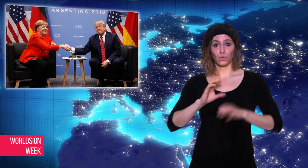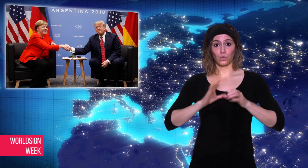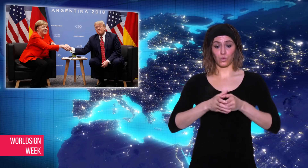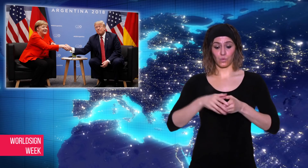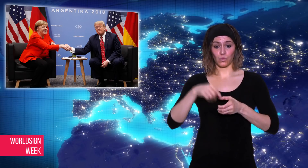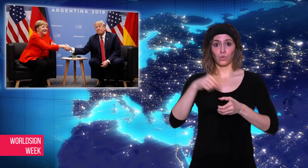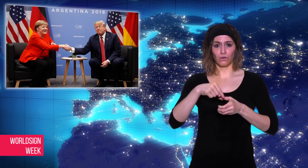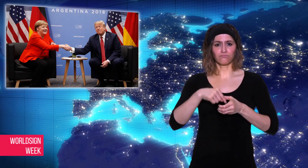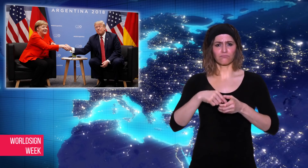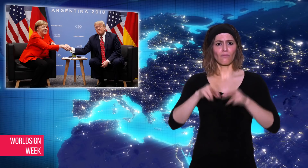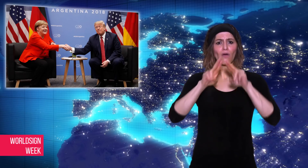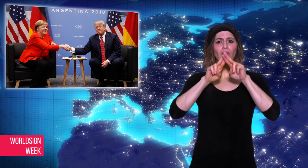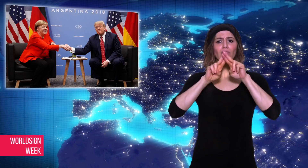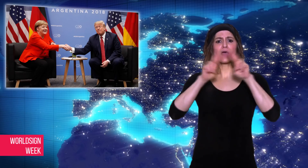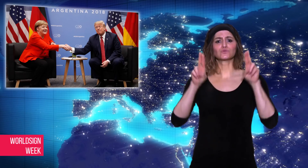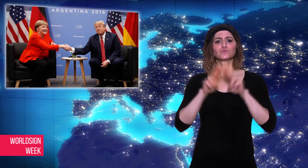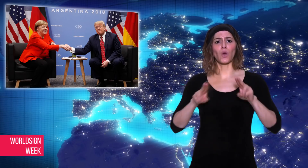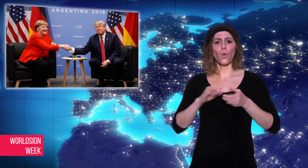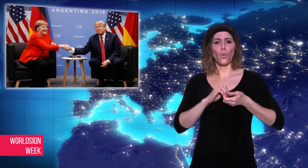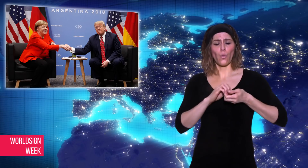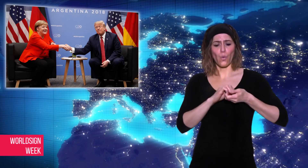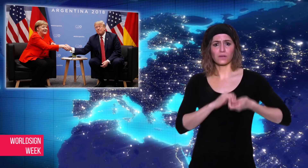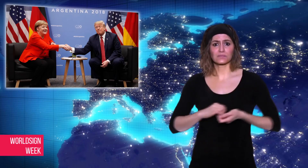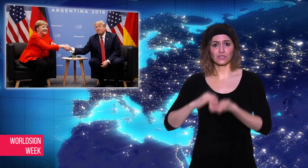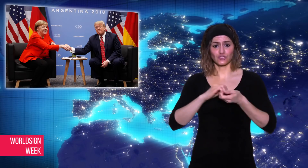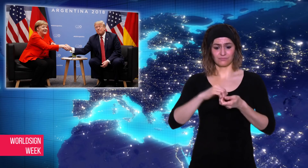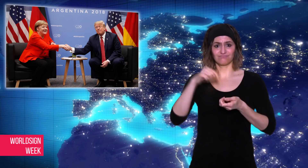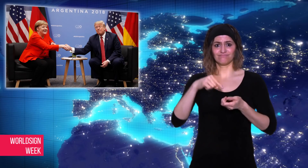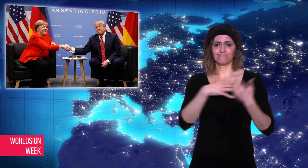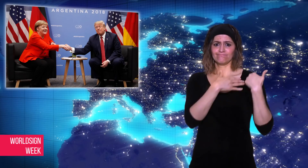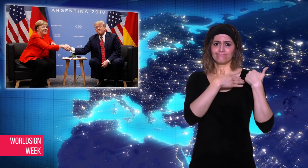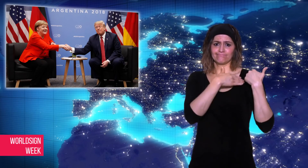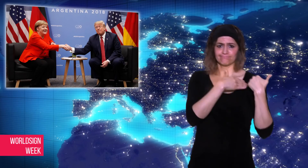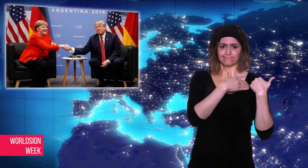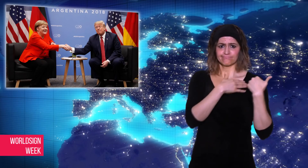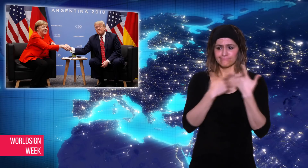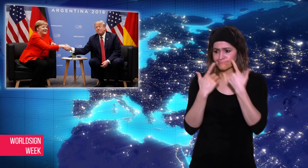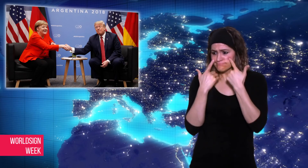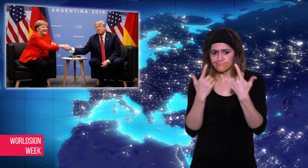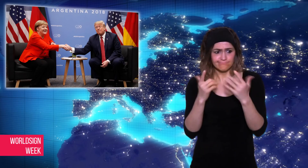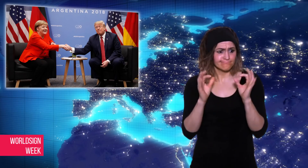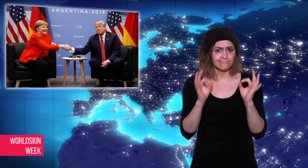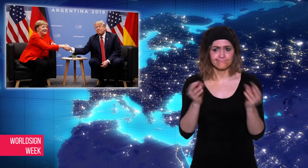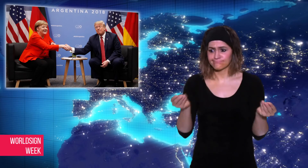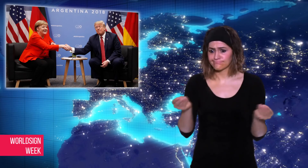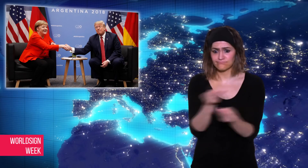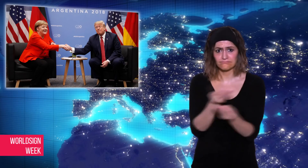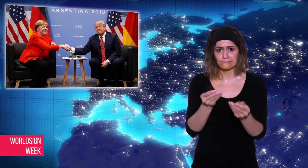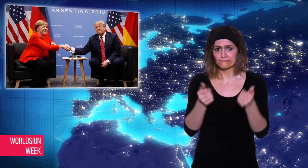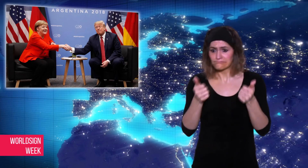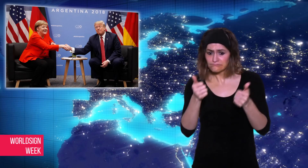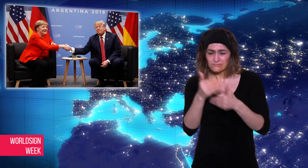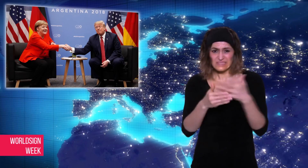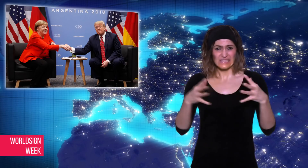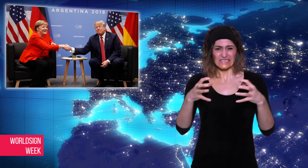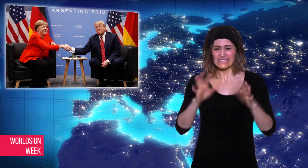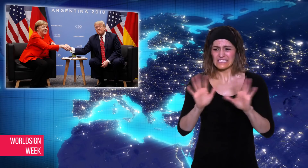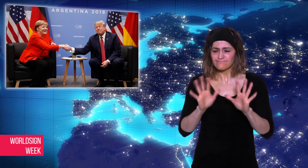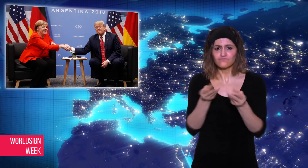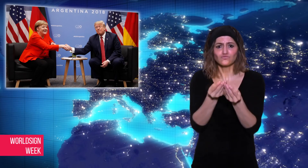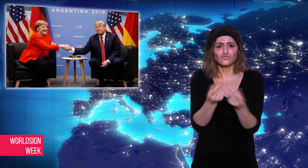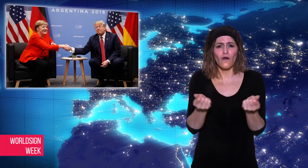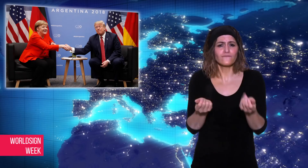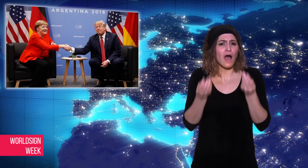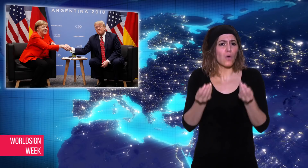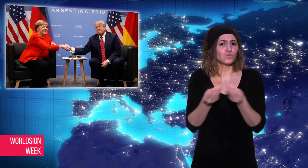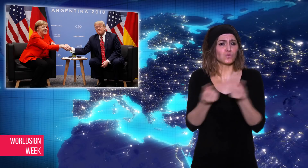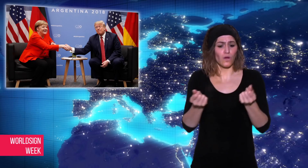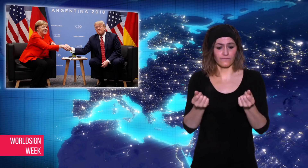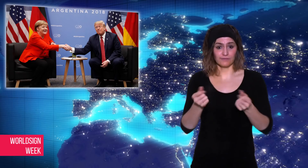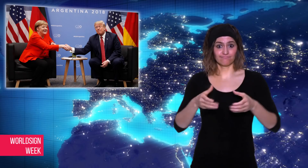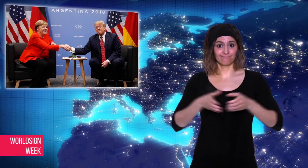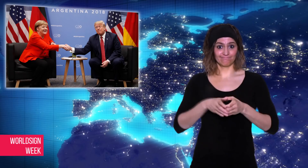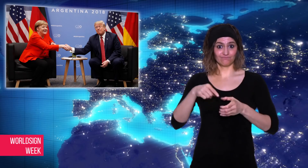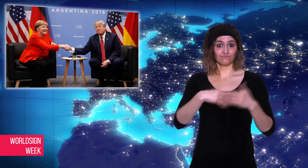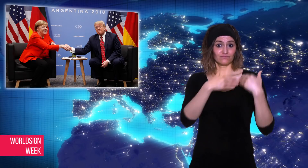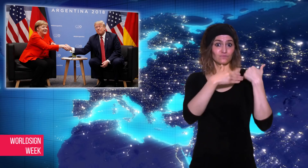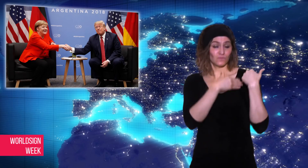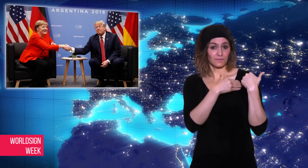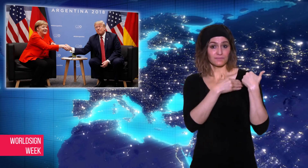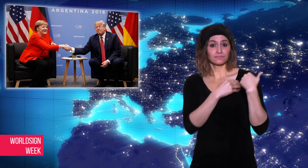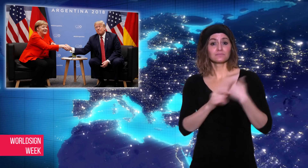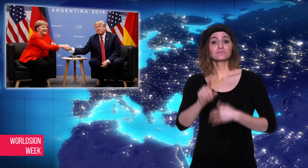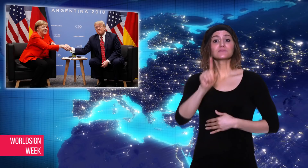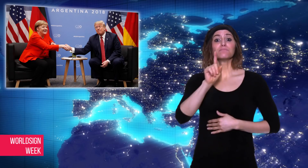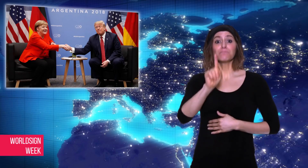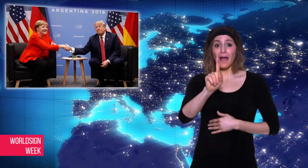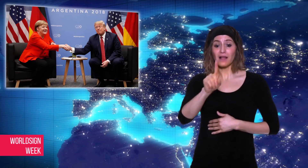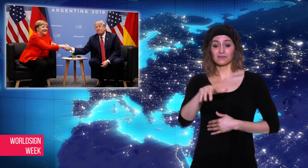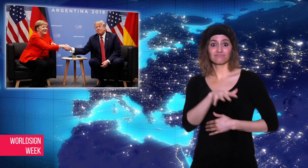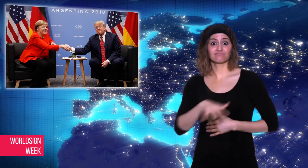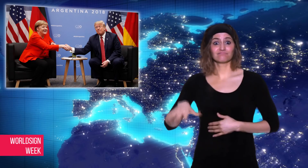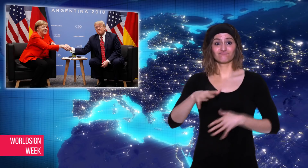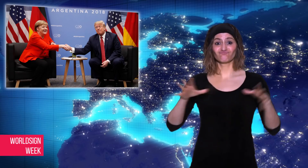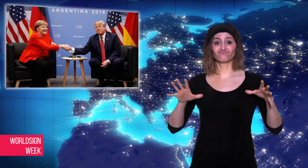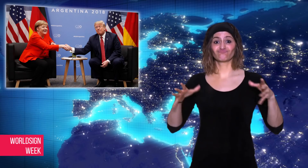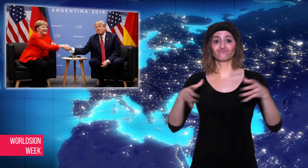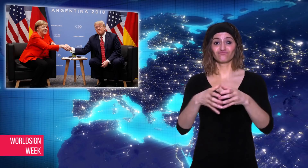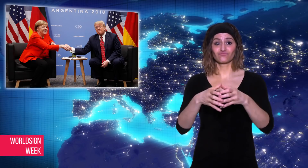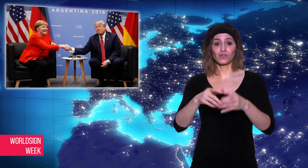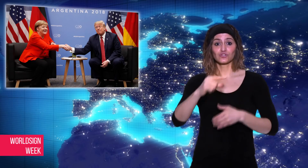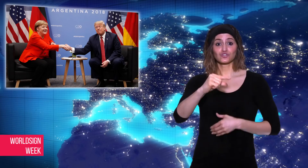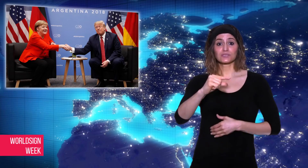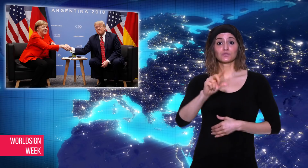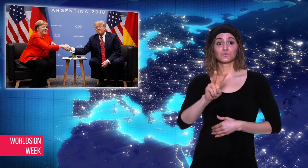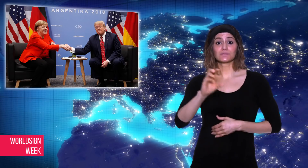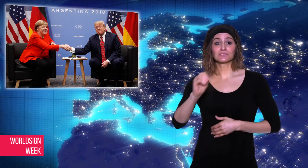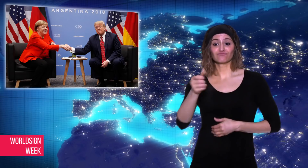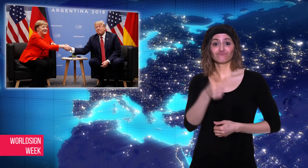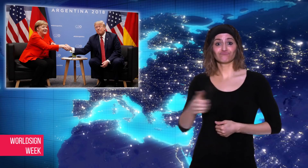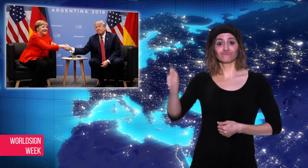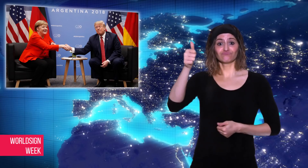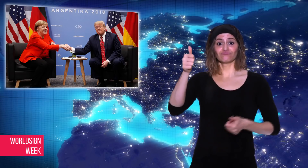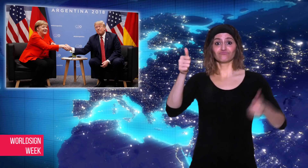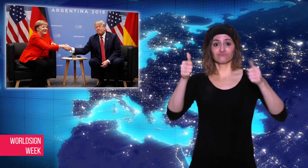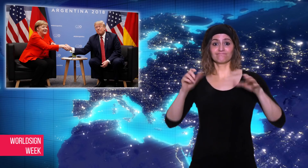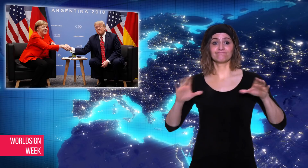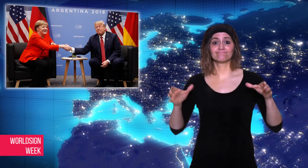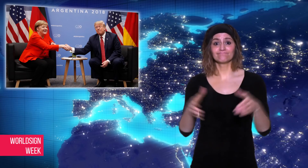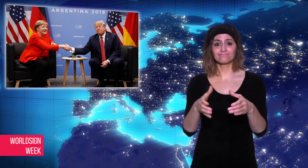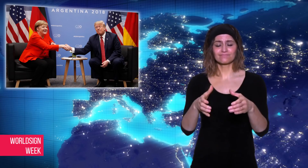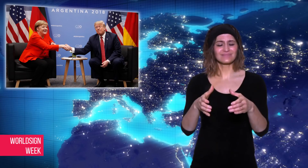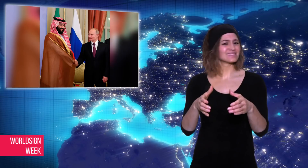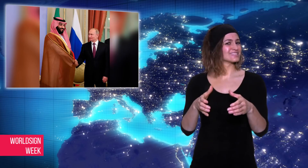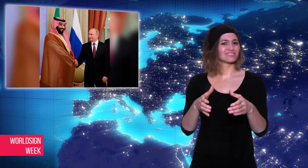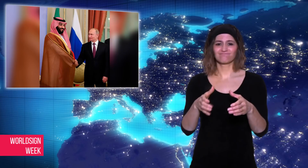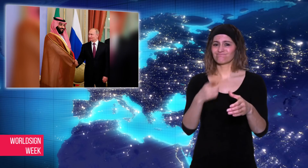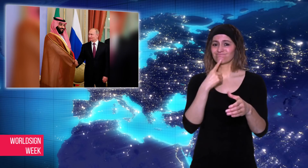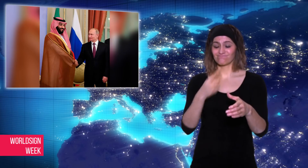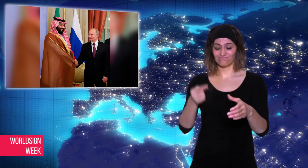the World Trade Organization, an international organization